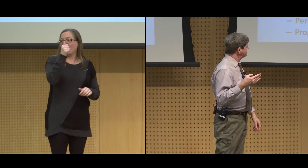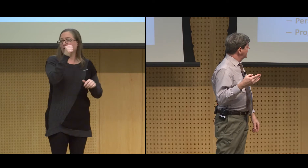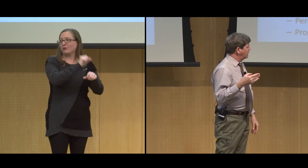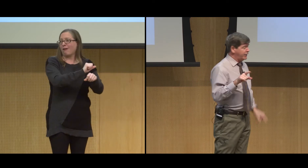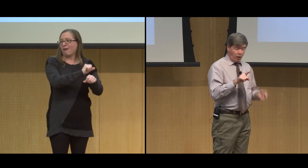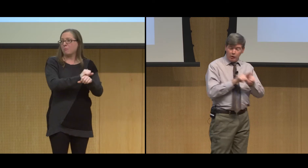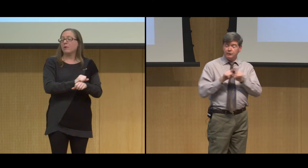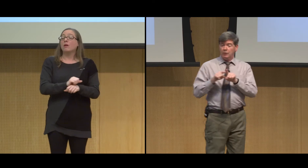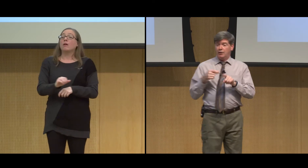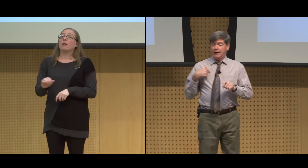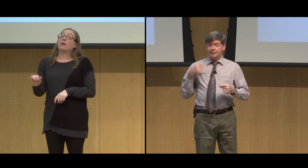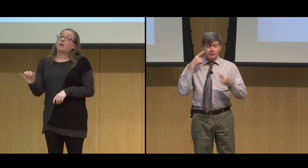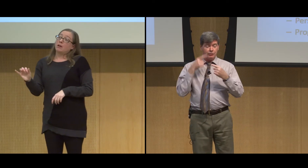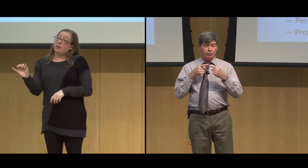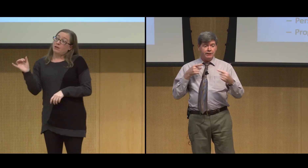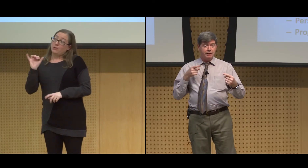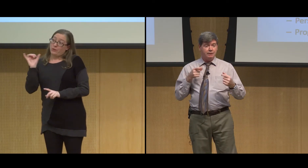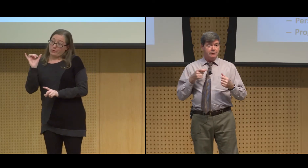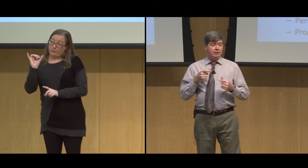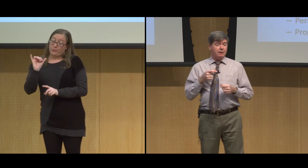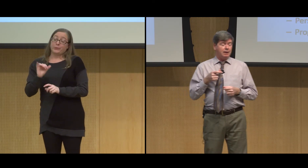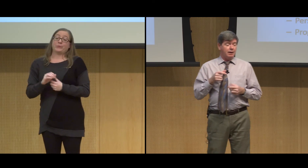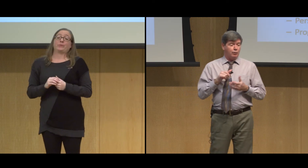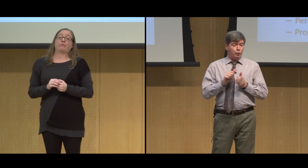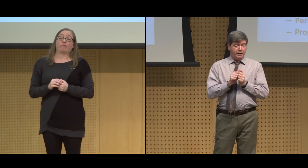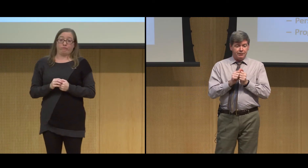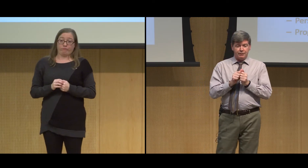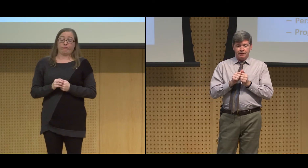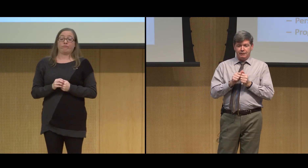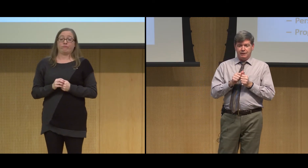and also, I disagreed with the--